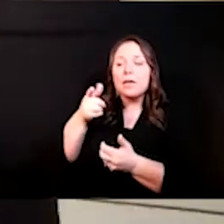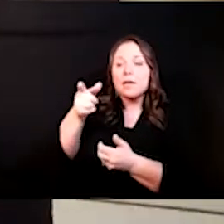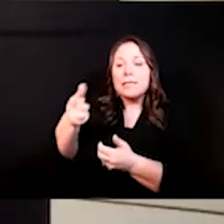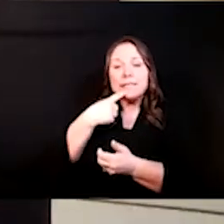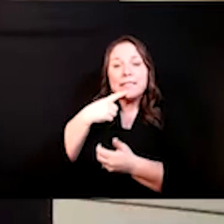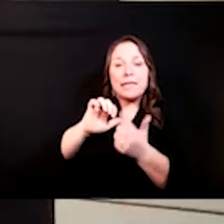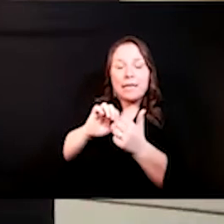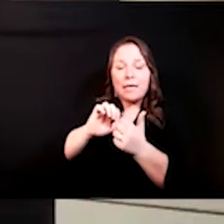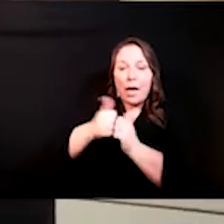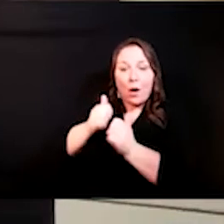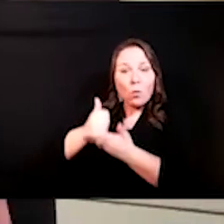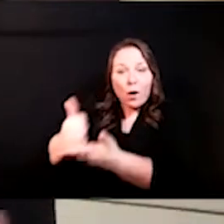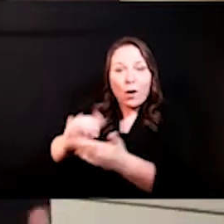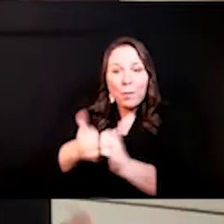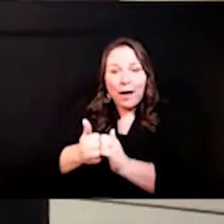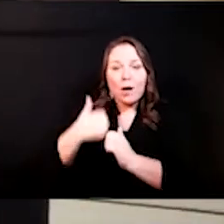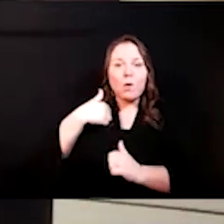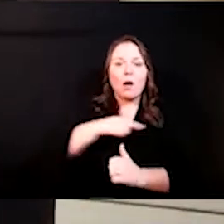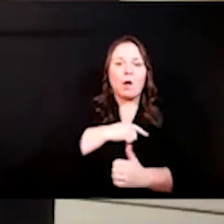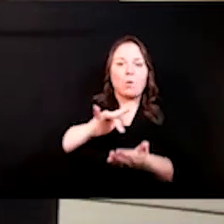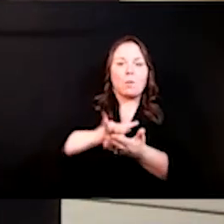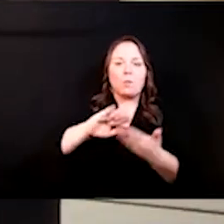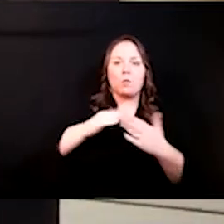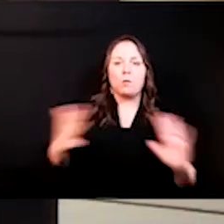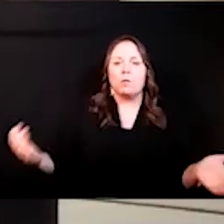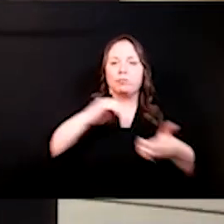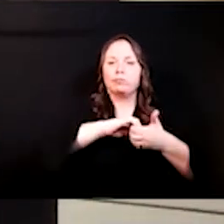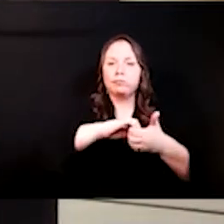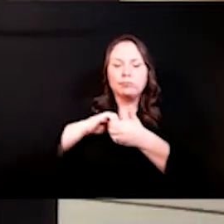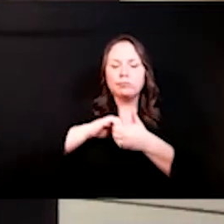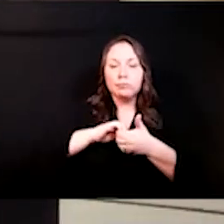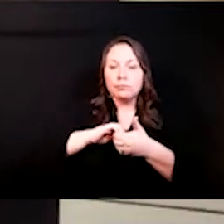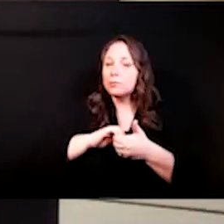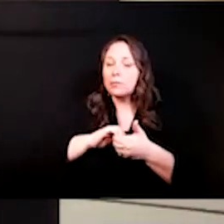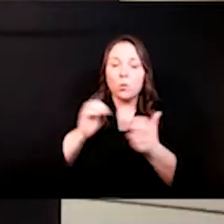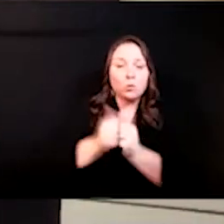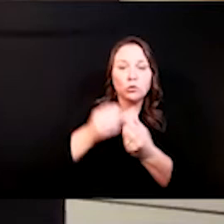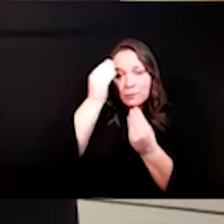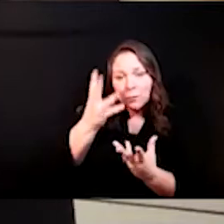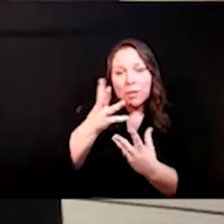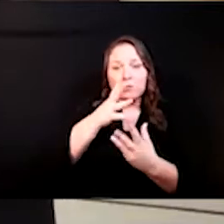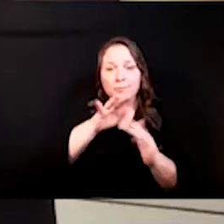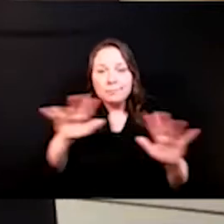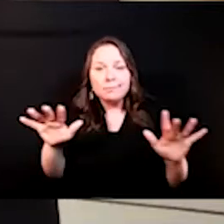HIM IS HOW THE MEDICAL COMMUNITY PULLED TOGETHER IN TERMS OF SHARING INFORMATION BECAUSE IT'S ALL SO NEW. YOU